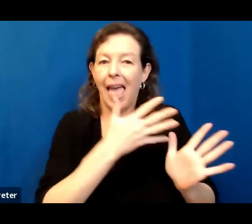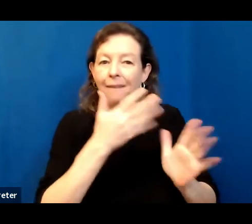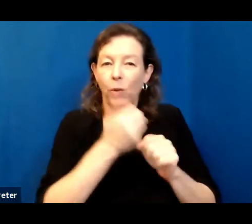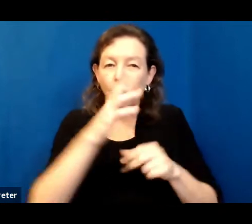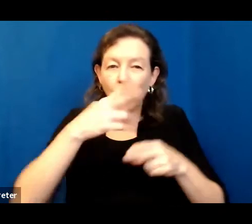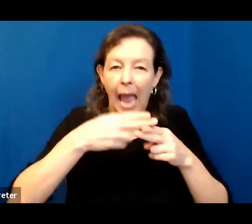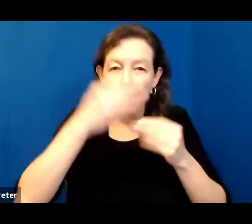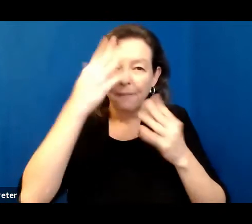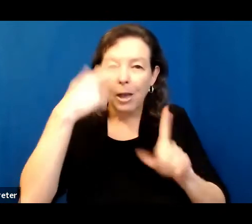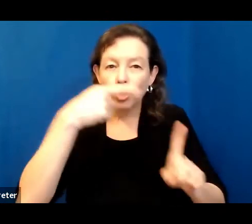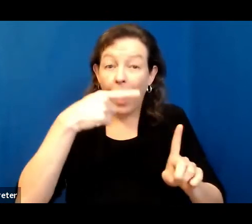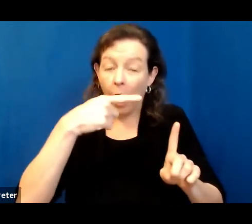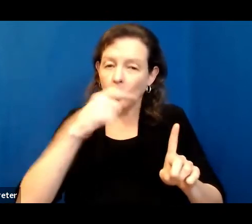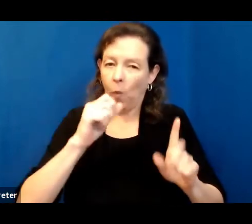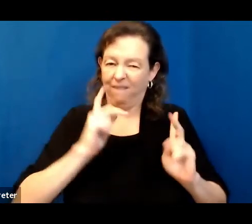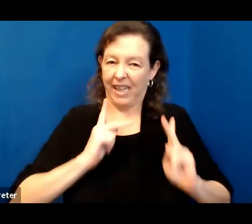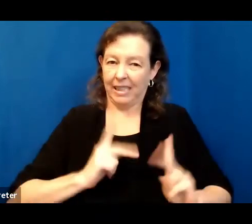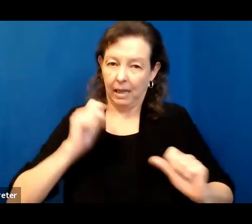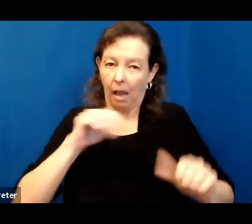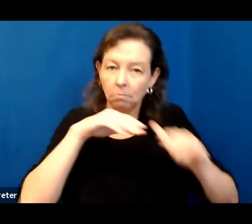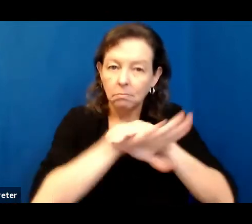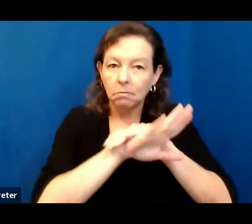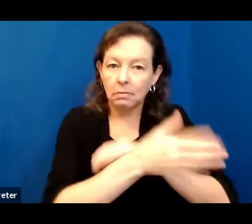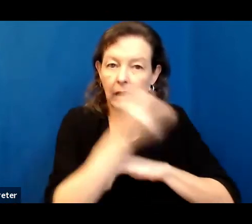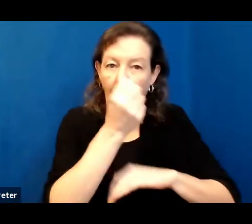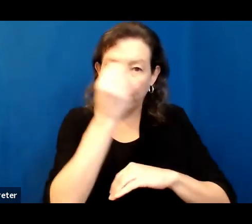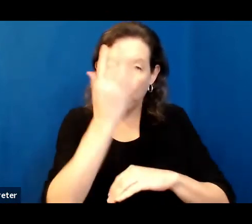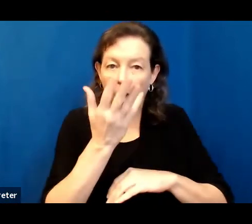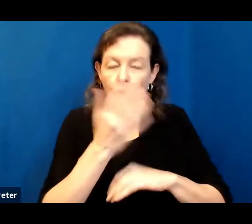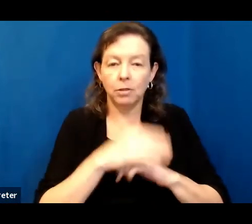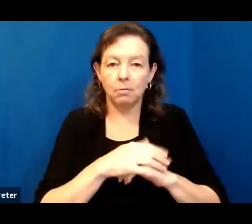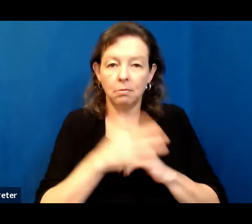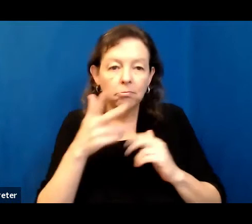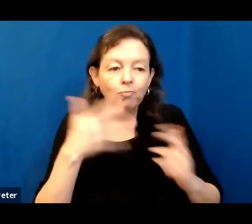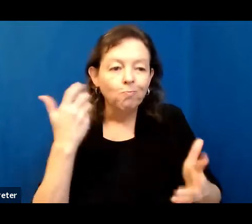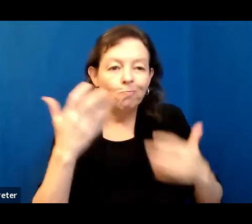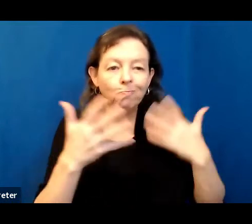So they can physically get that information. If they're in there sifting through, you know